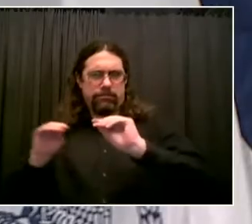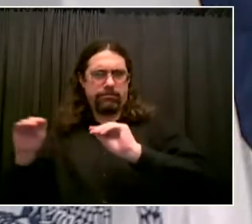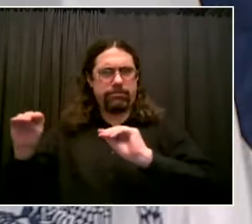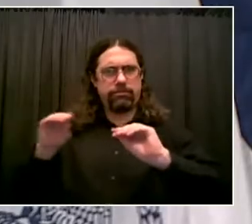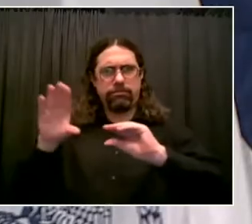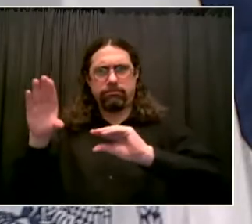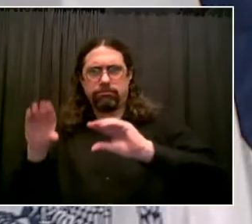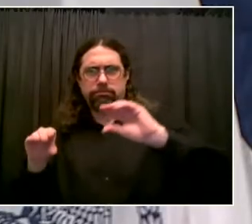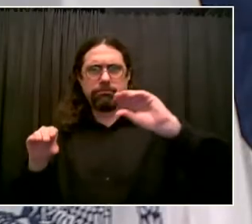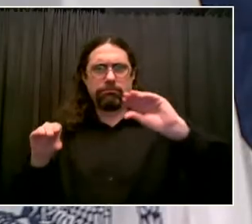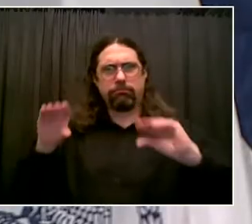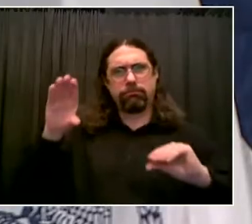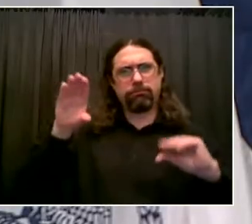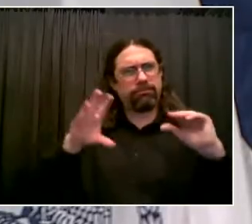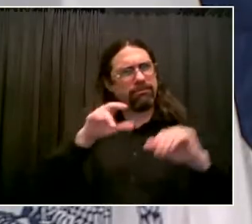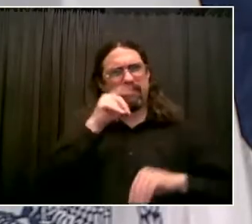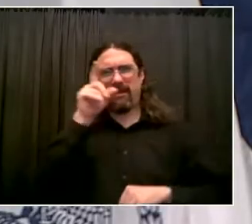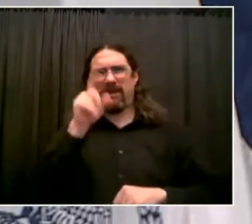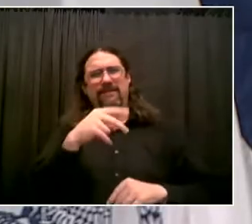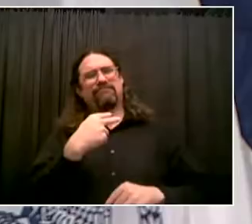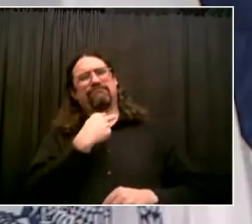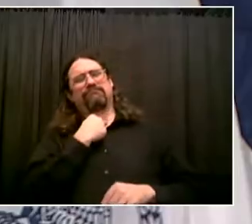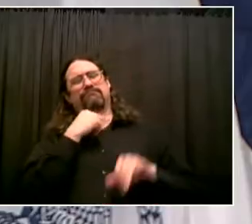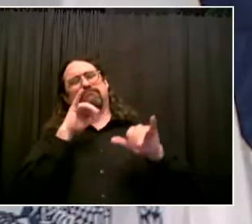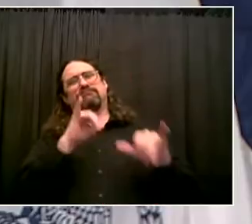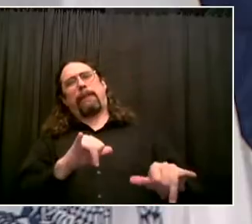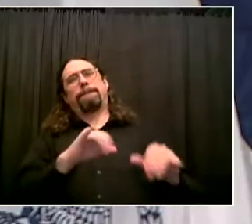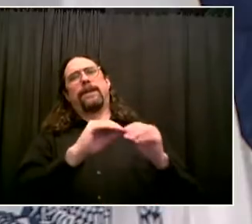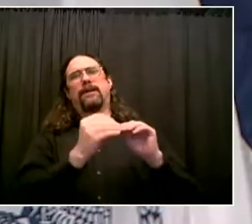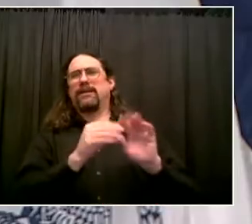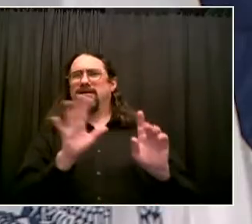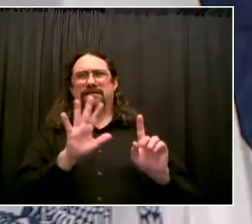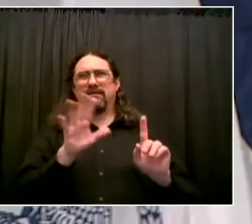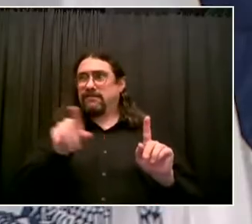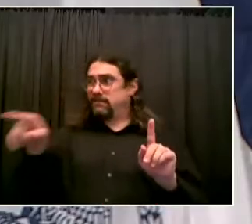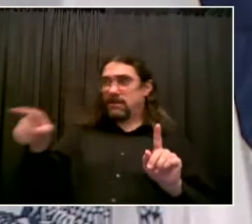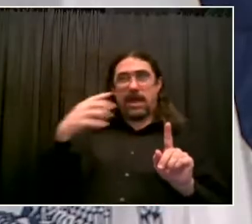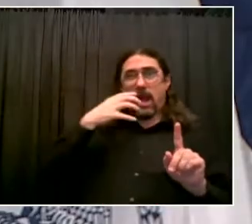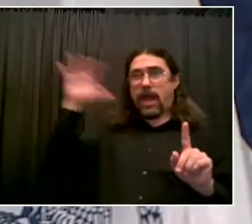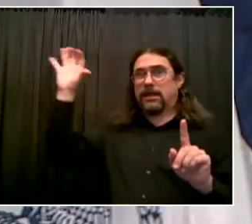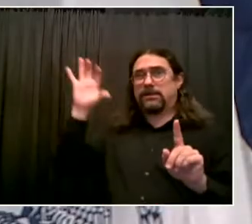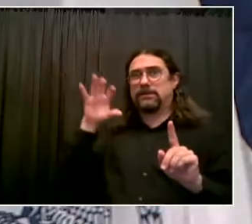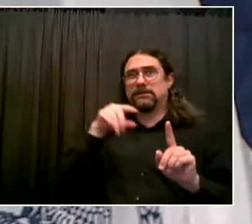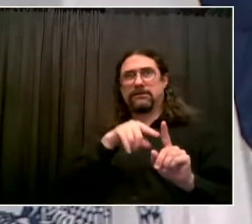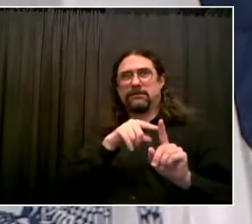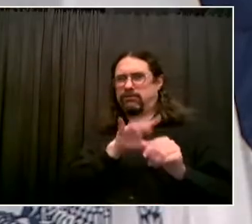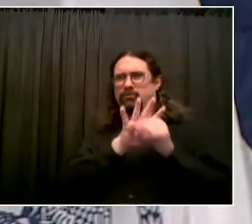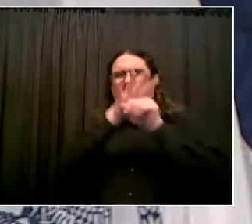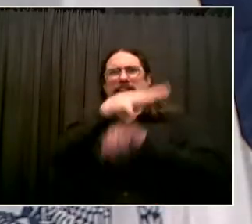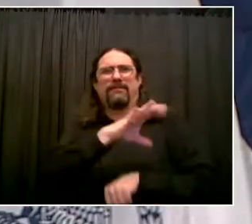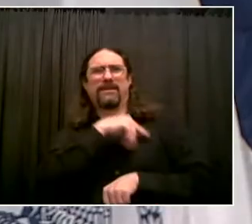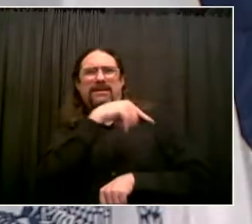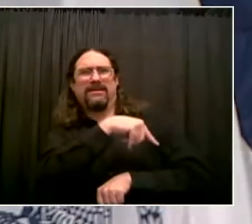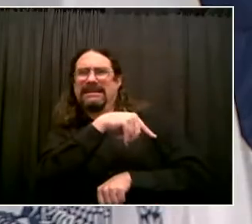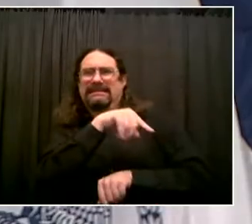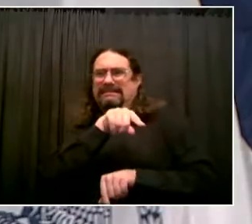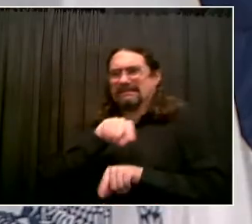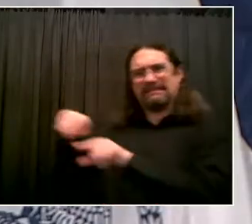TO MAKE THESE ADJUSTMENTS. WHAT WE ARE SAYING MORE AND MORE WORK N OA